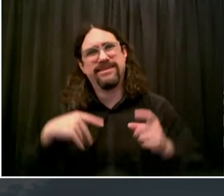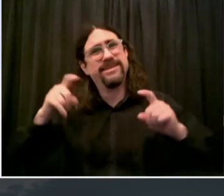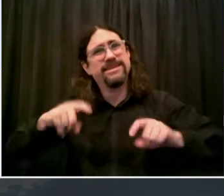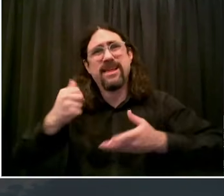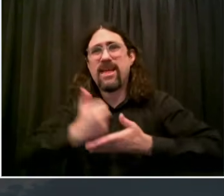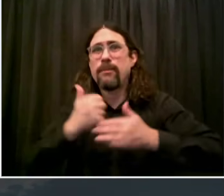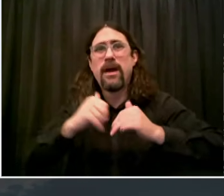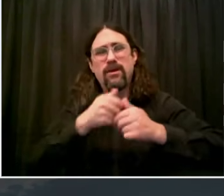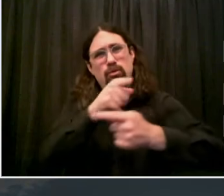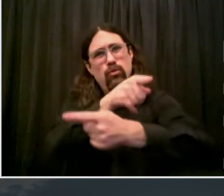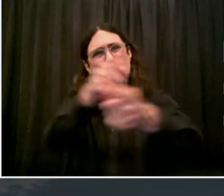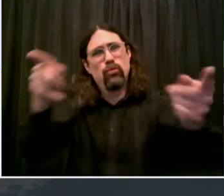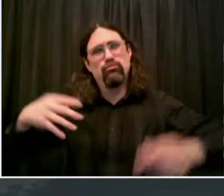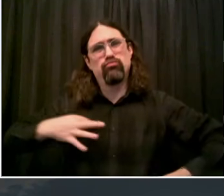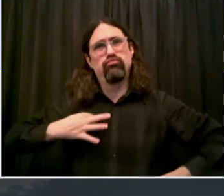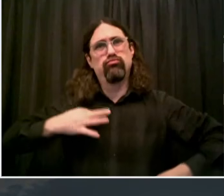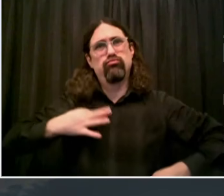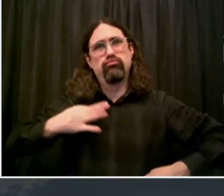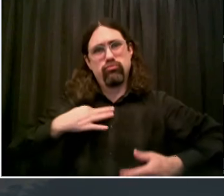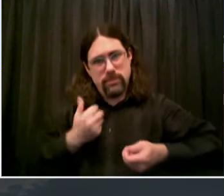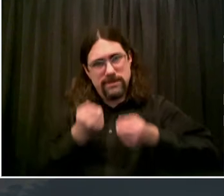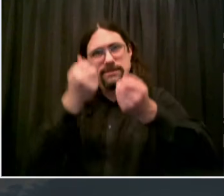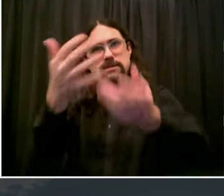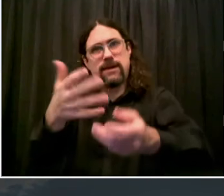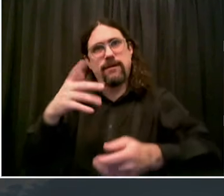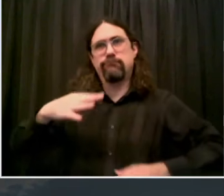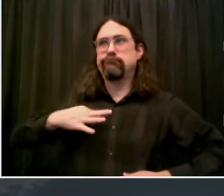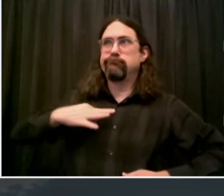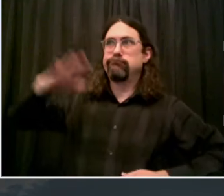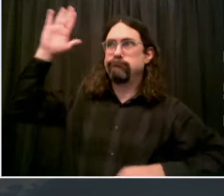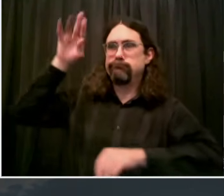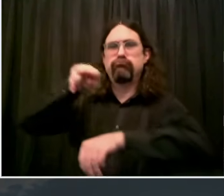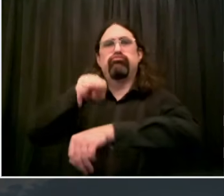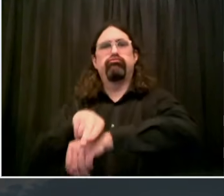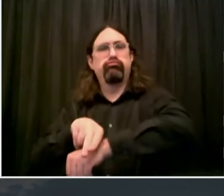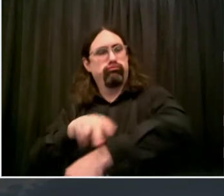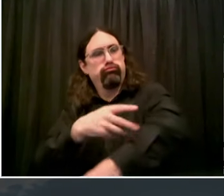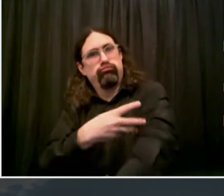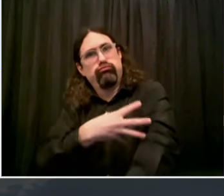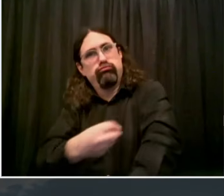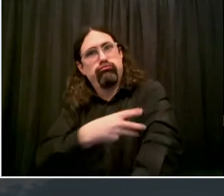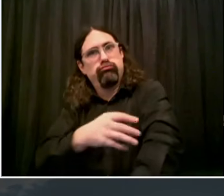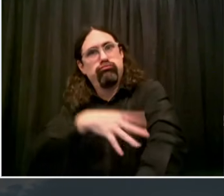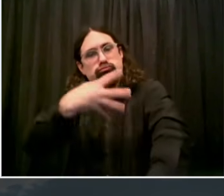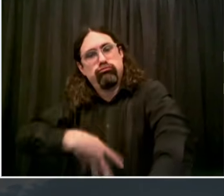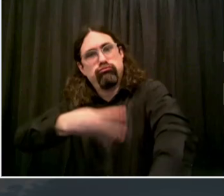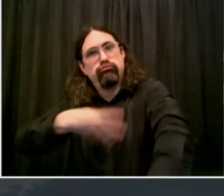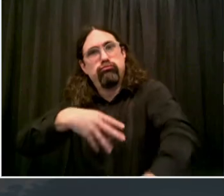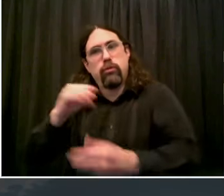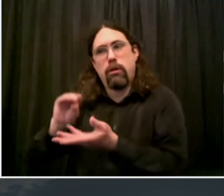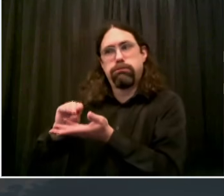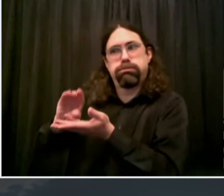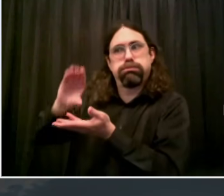ONE THING YOU CAN DO FOR SURE IS TO GIVE BLOOD IN THIS MOMENT OF CRISIS. WHAT WE KNOW HAPPENED HERE IS THAT